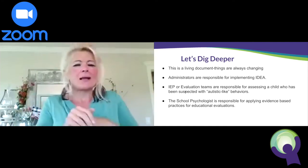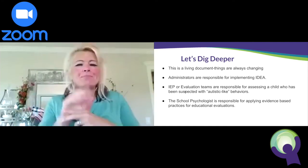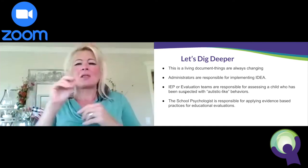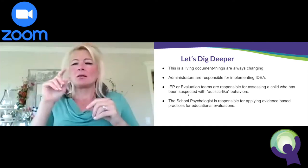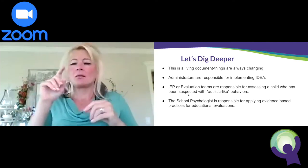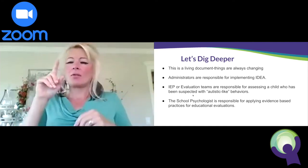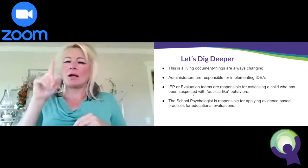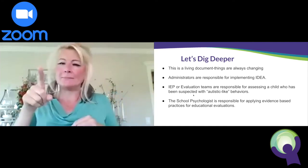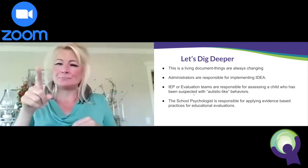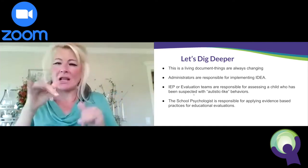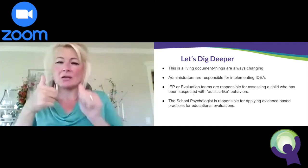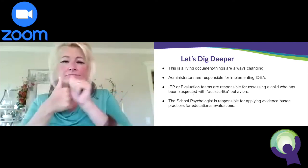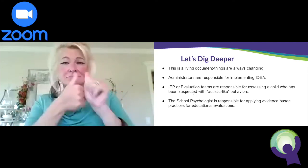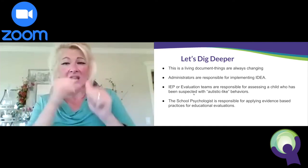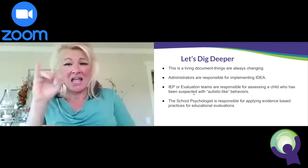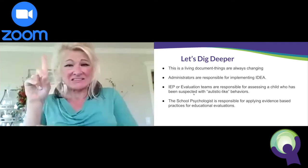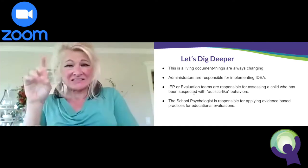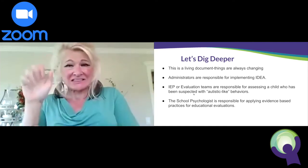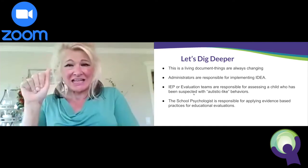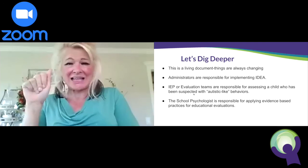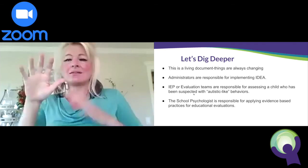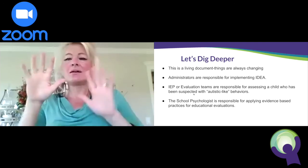appropriate for them,